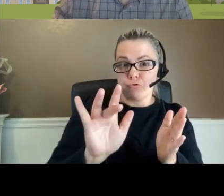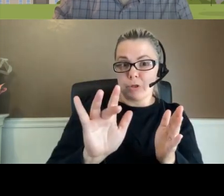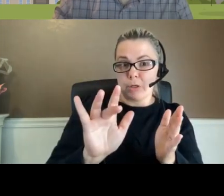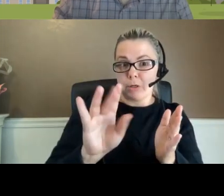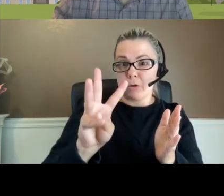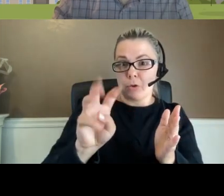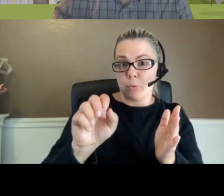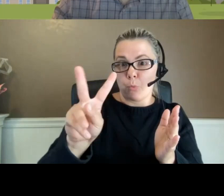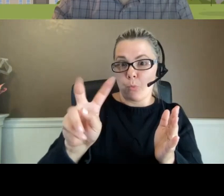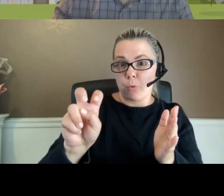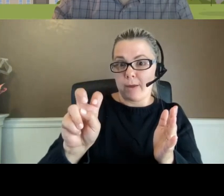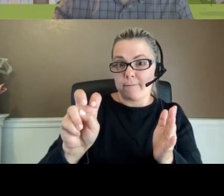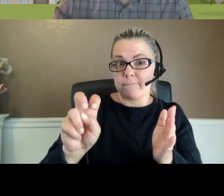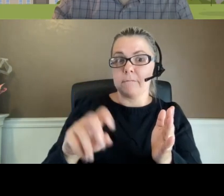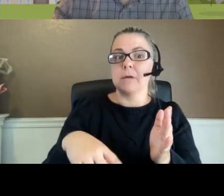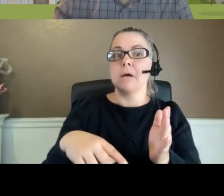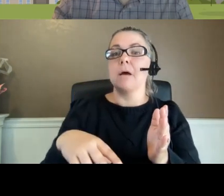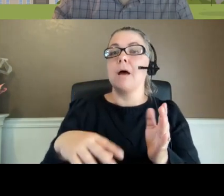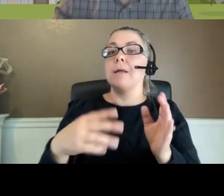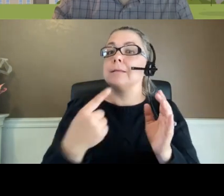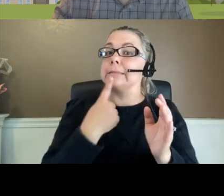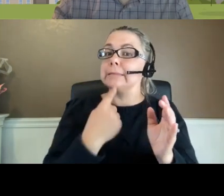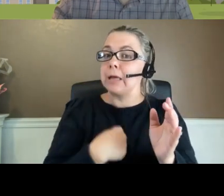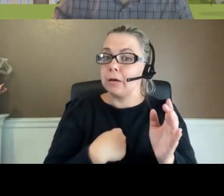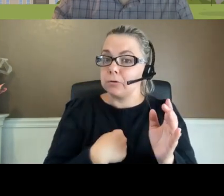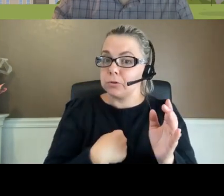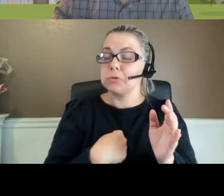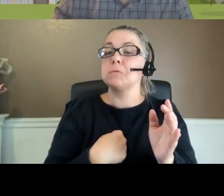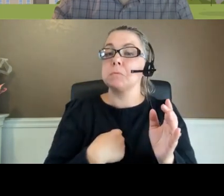tells me it's a linked image, so knowing that it has a function might help me evaluate whether or